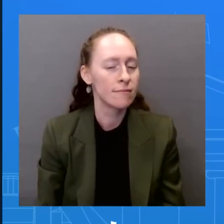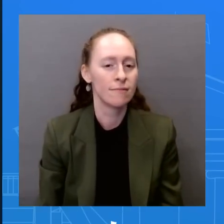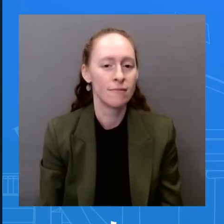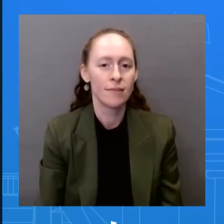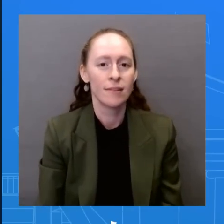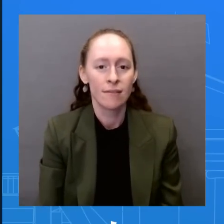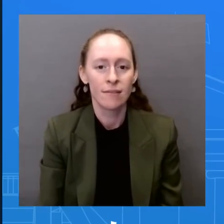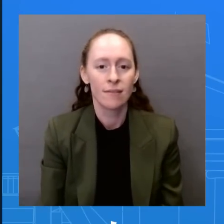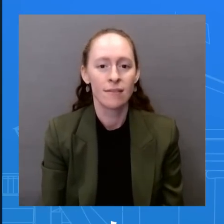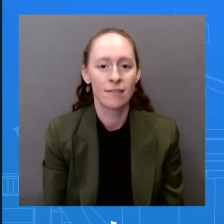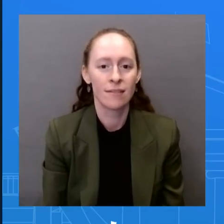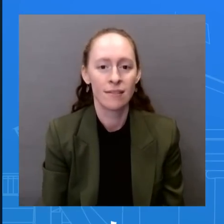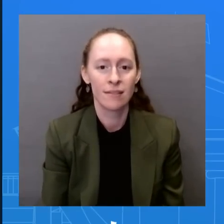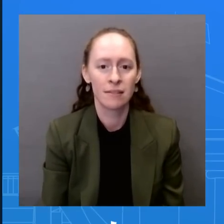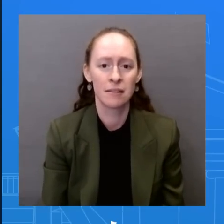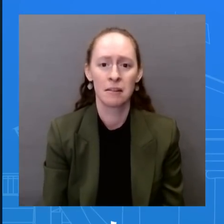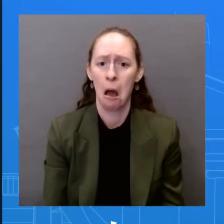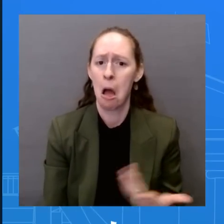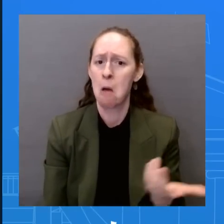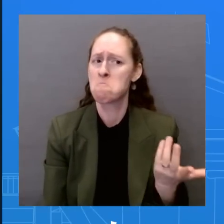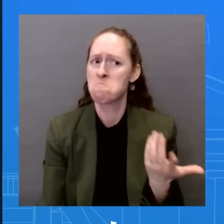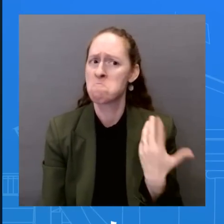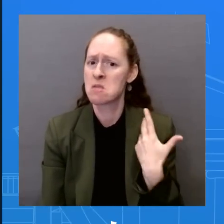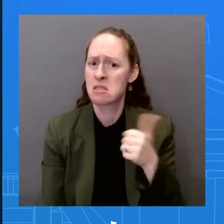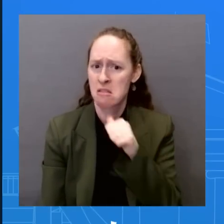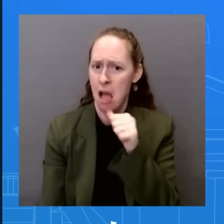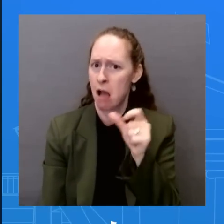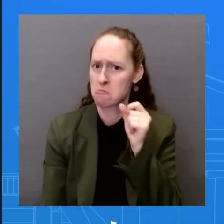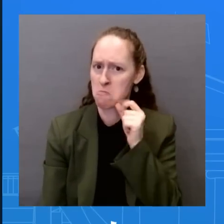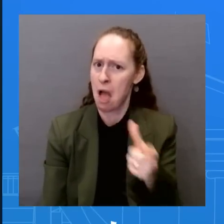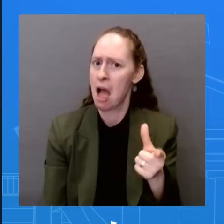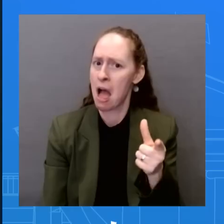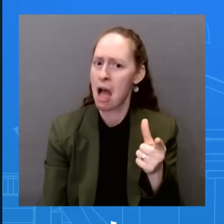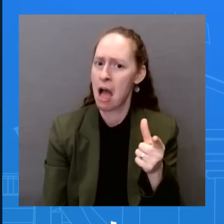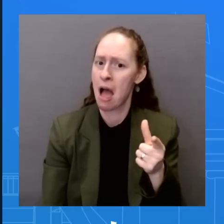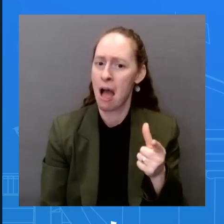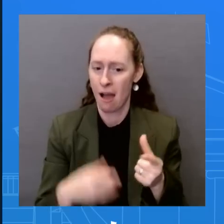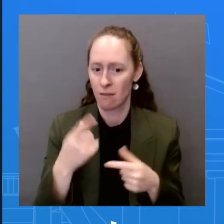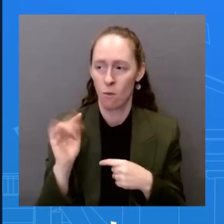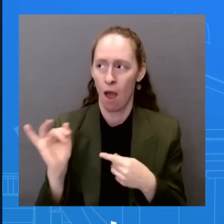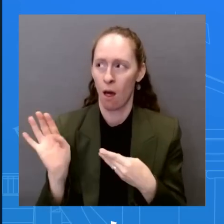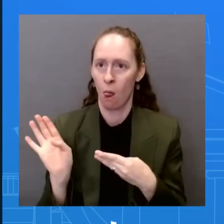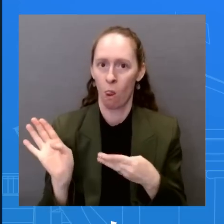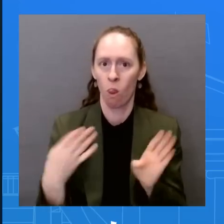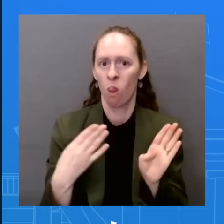from its own malicious cyber activities, on which there is extensive reporting on from --